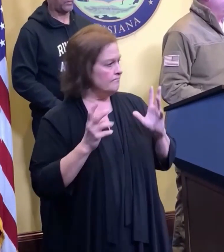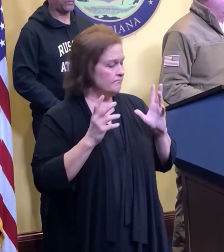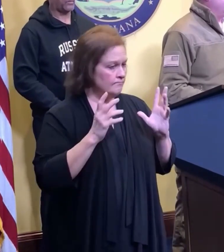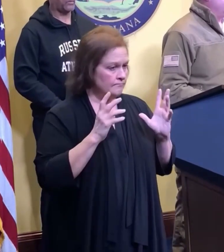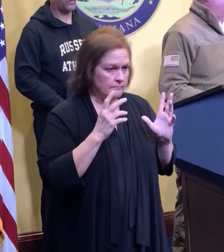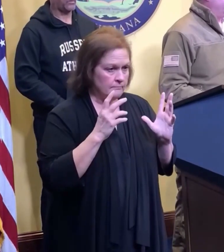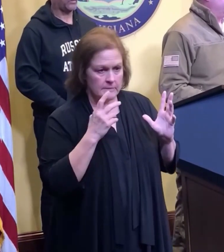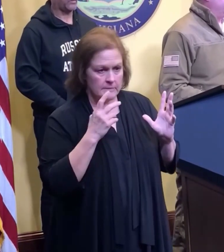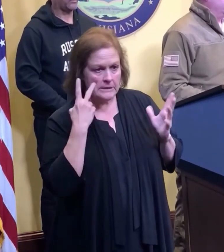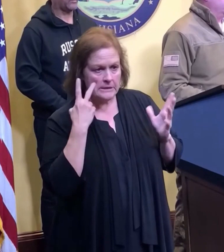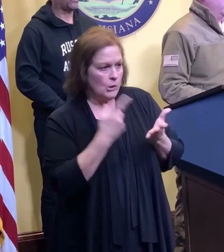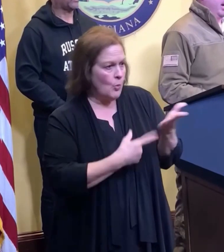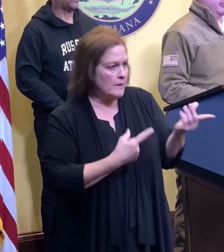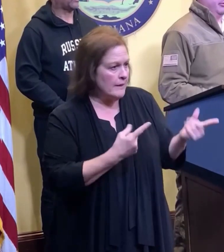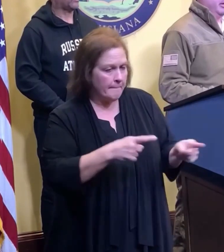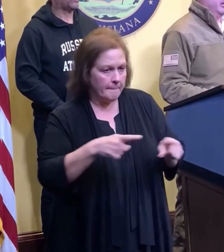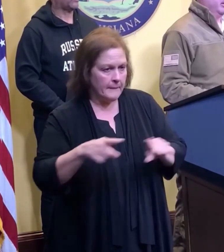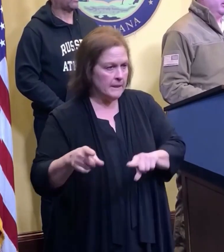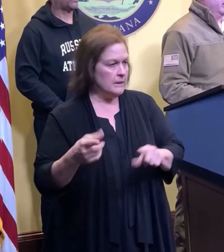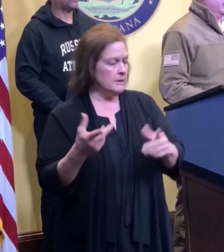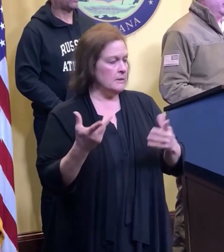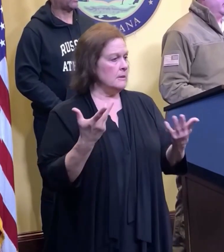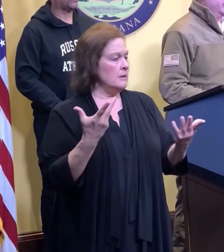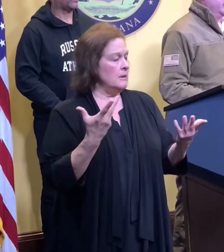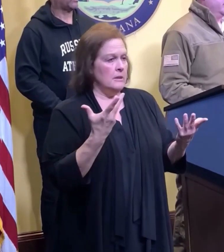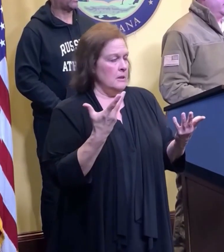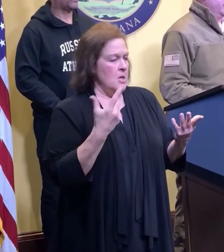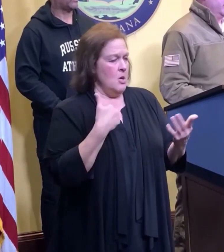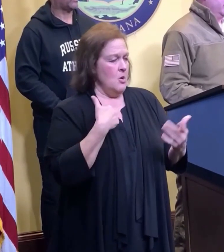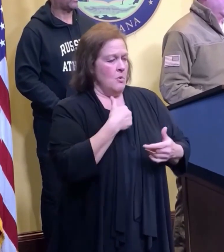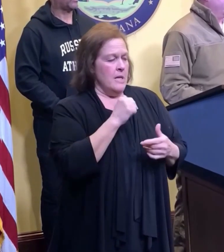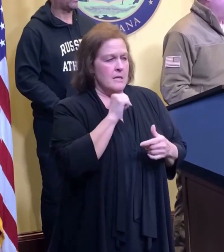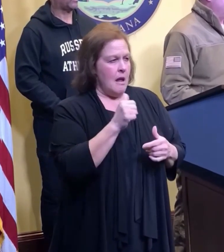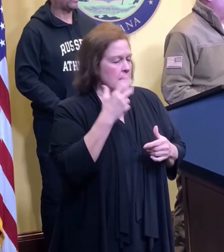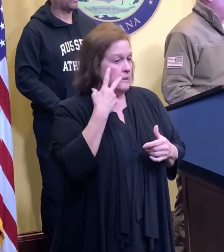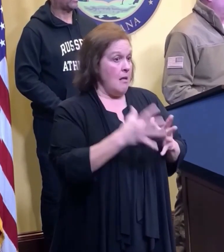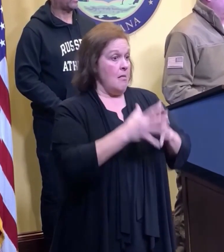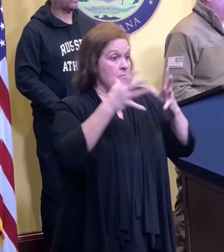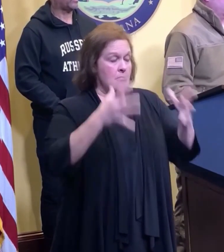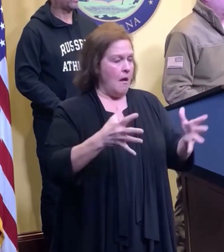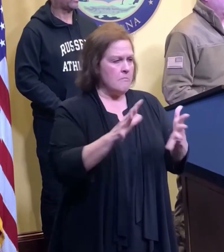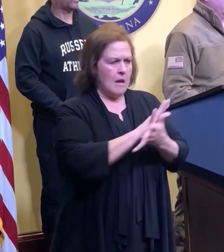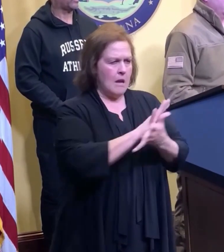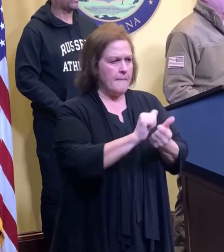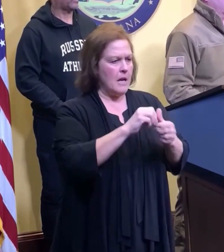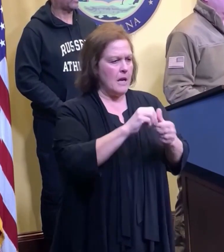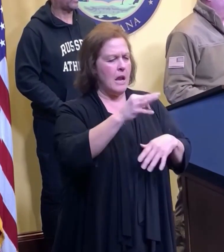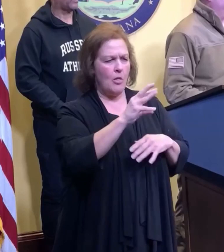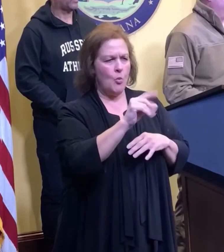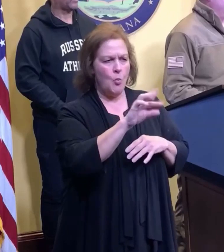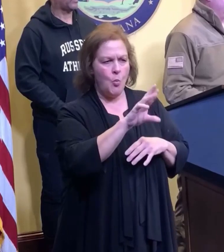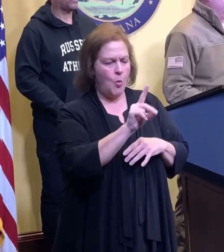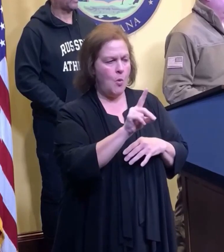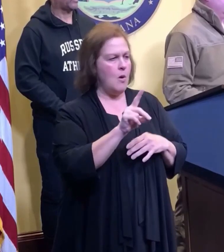damage assessments not seeing a a a lot of damage in the lower ninth ward nor are we seeing it in